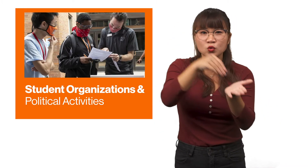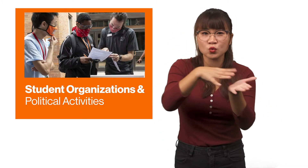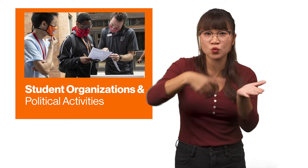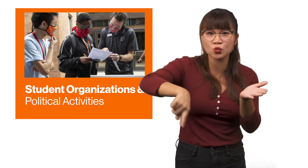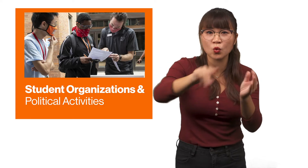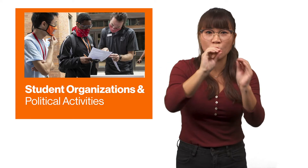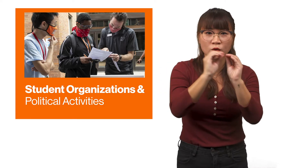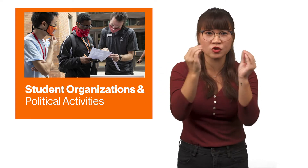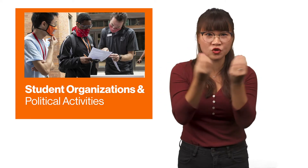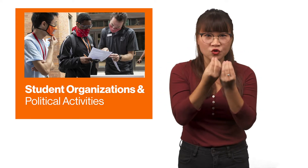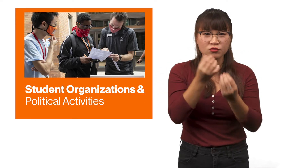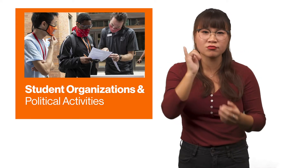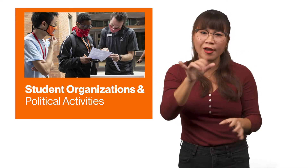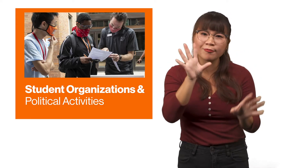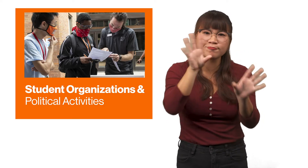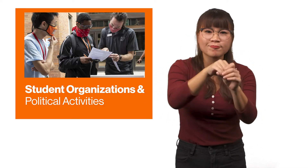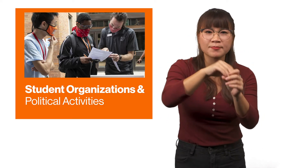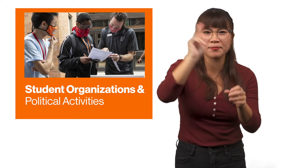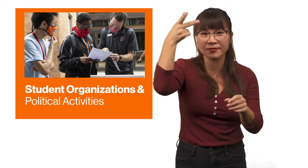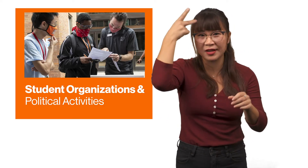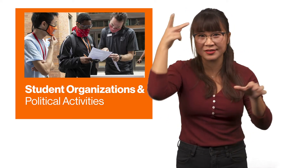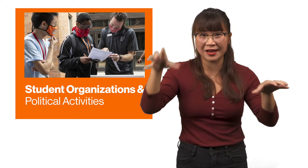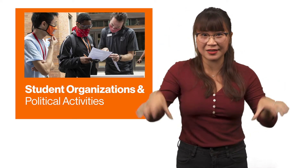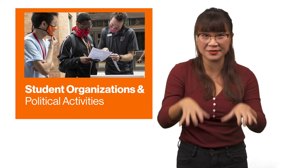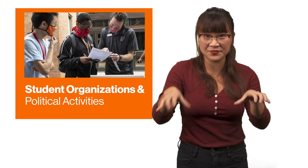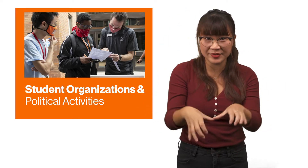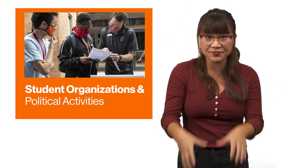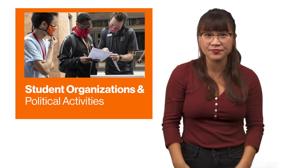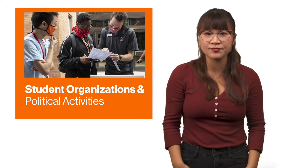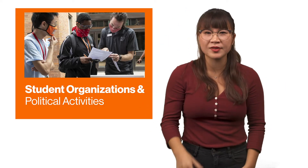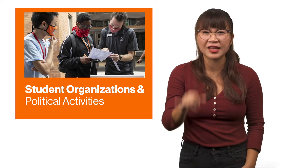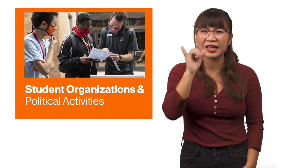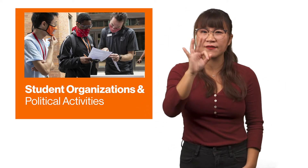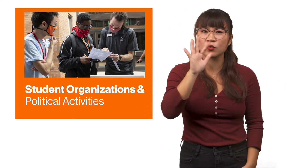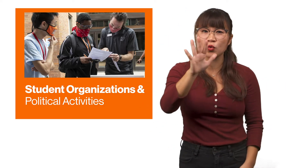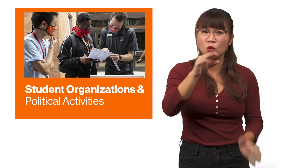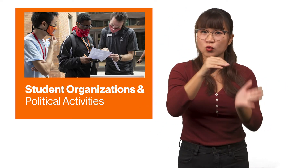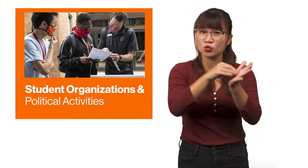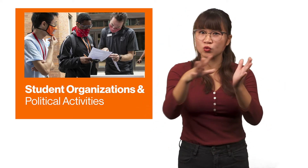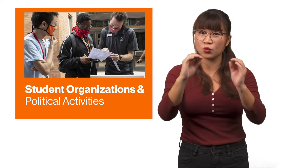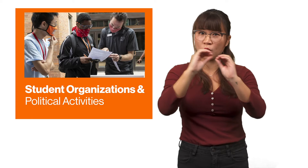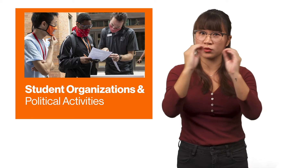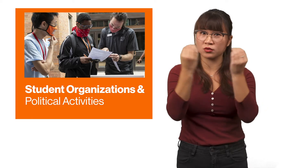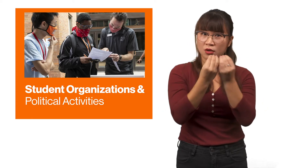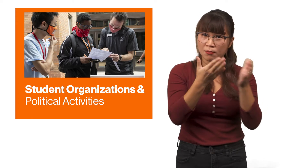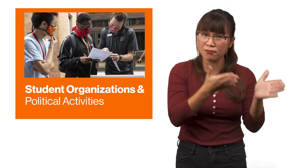Also, there are some rules for student organizations that participate in political activities.